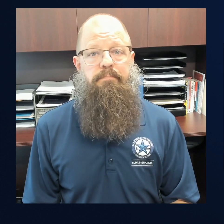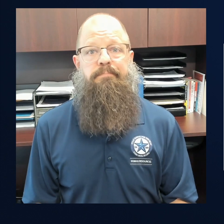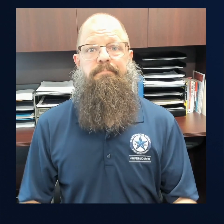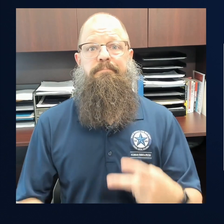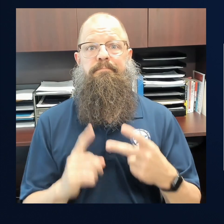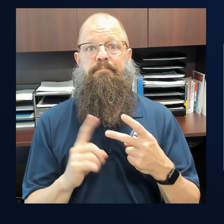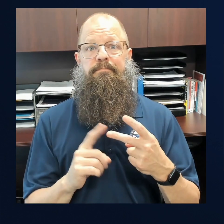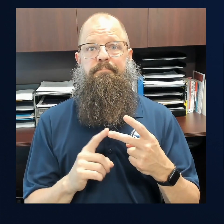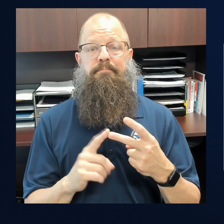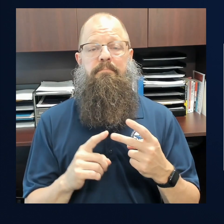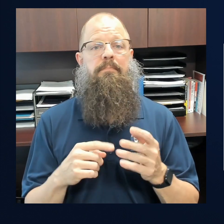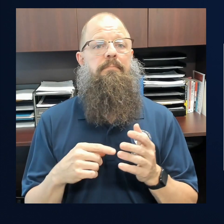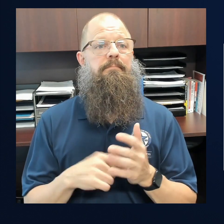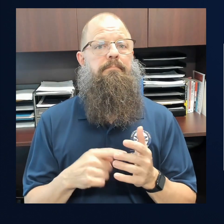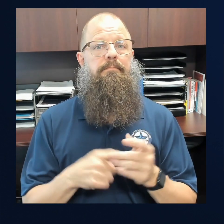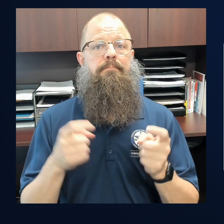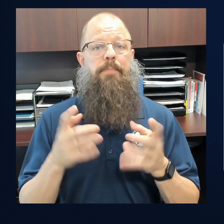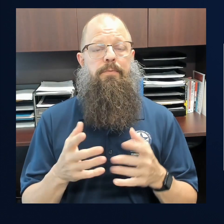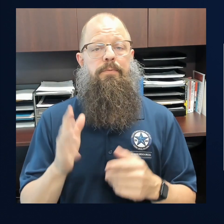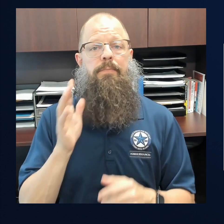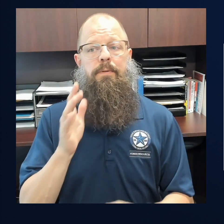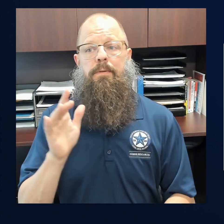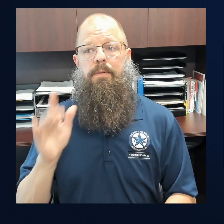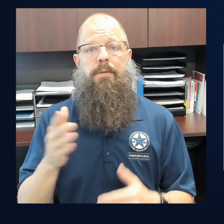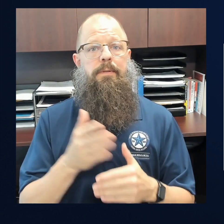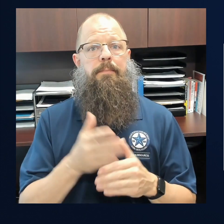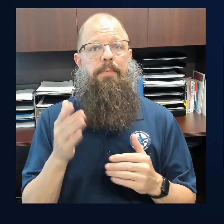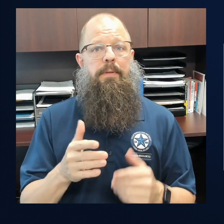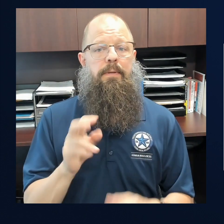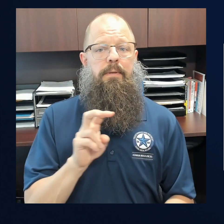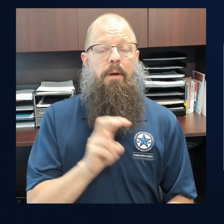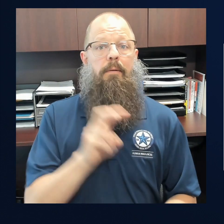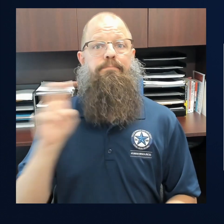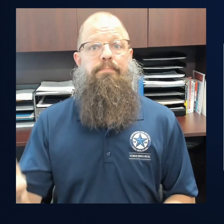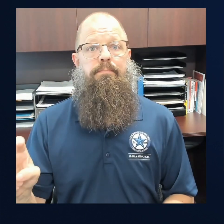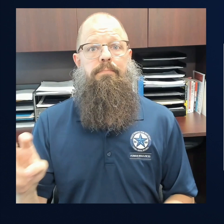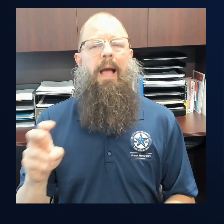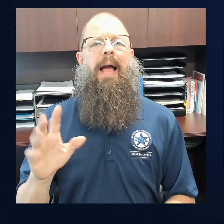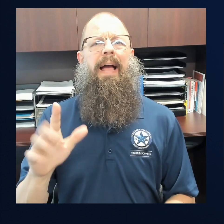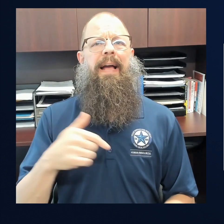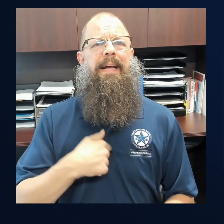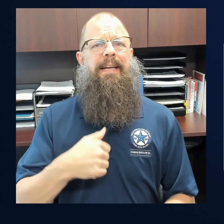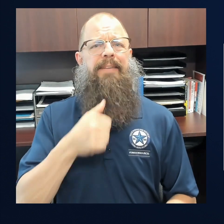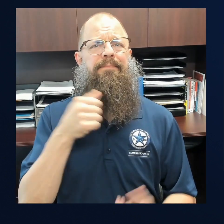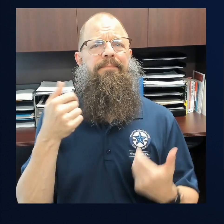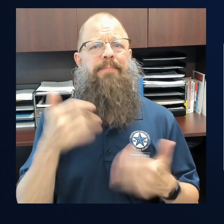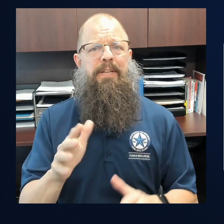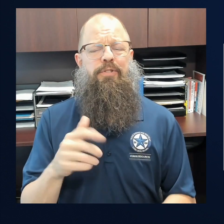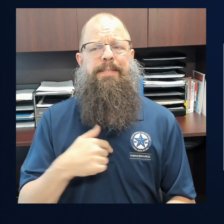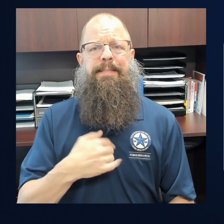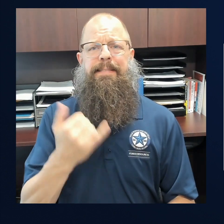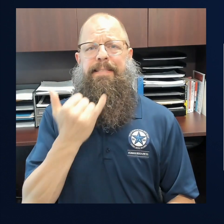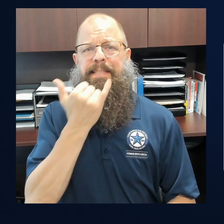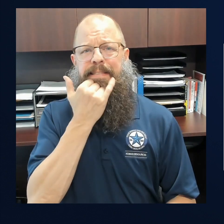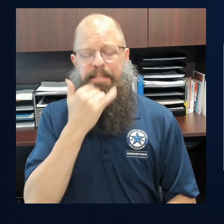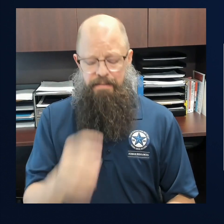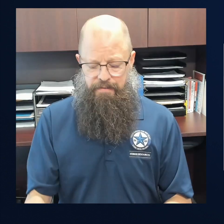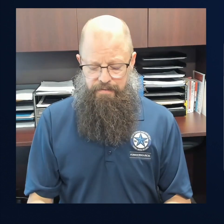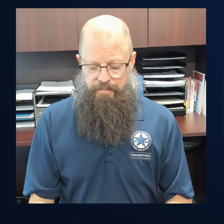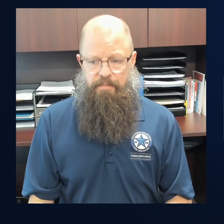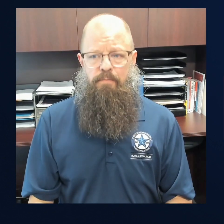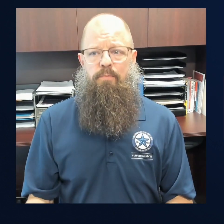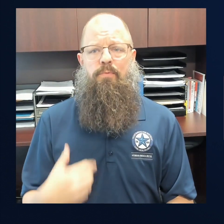Checkpoint. Secondly: the managers will select Complete and then perhaps they realize there